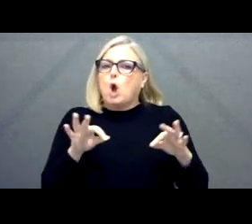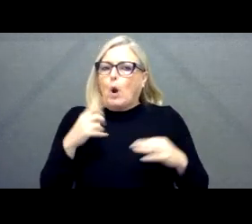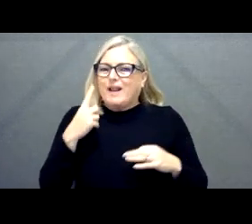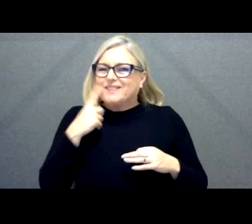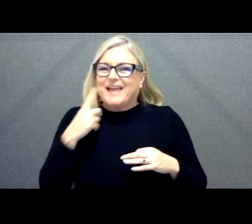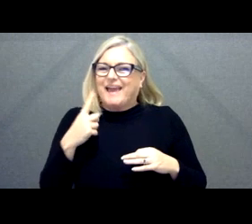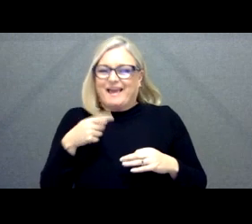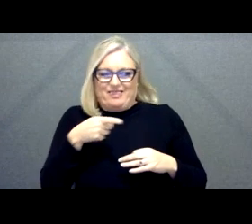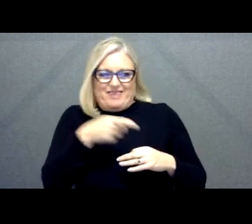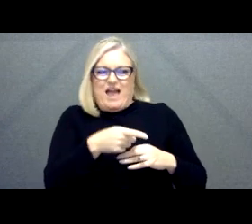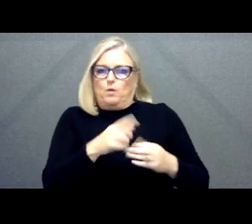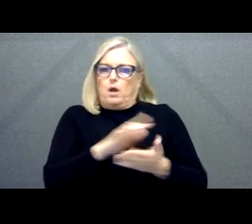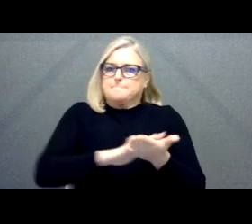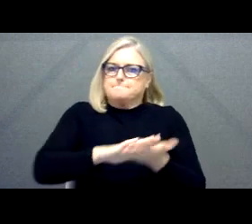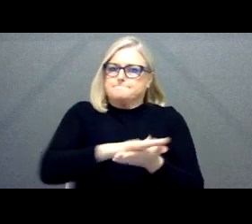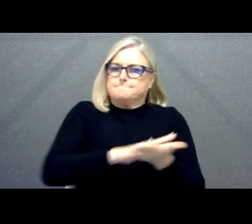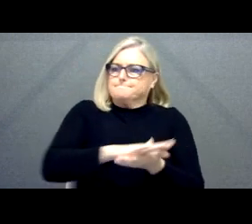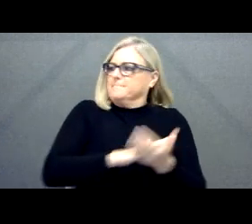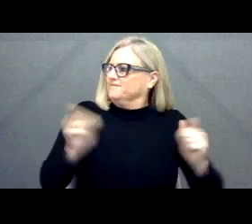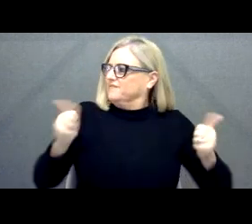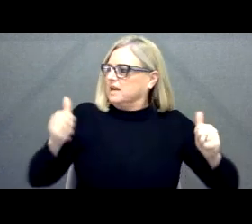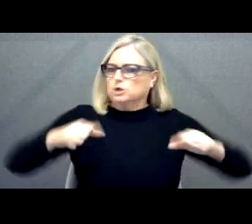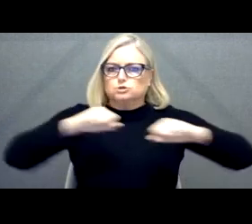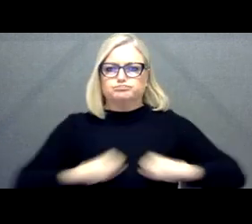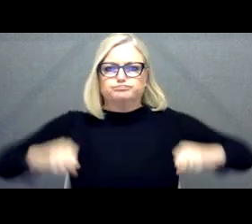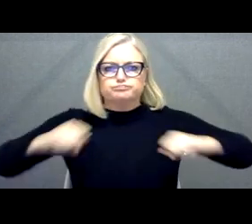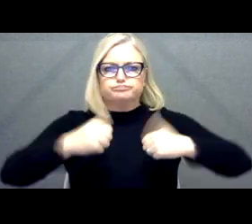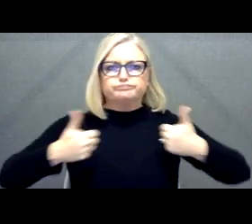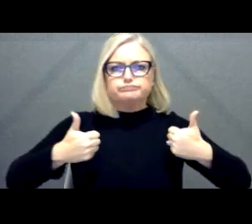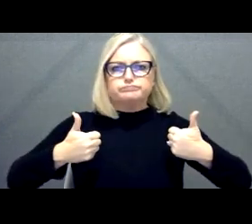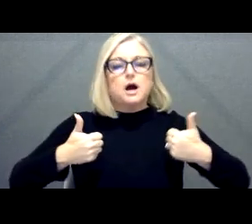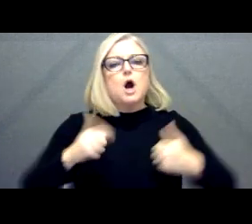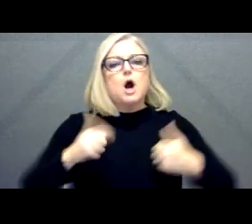weeks but we want people to be on that path to be making those positive changes in their